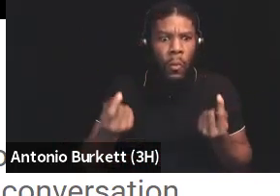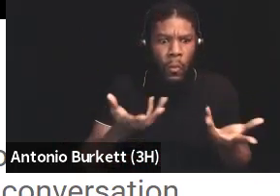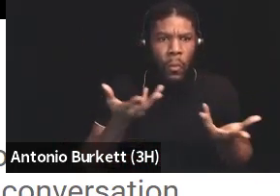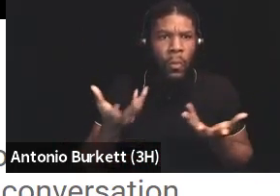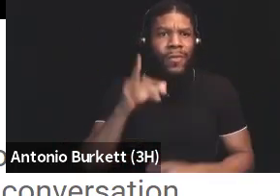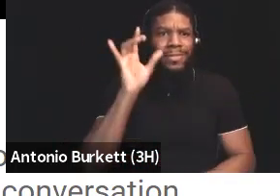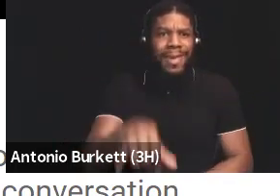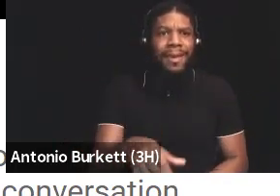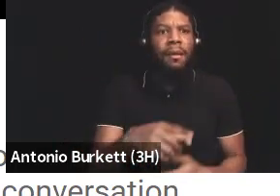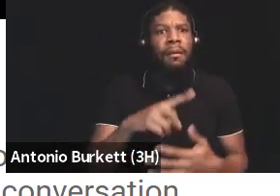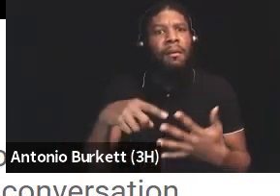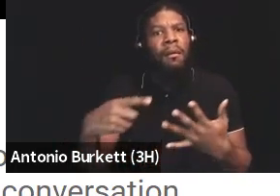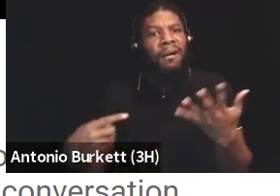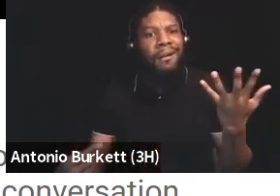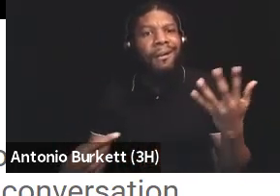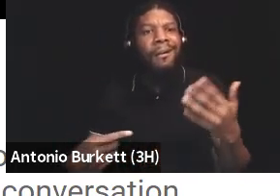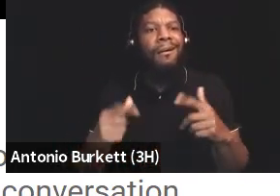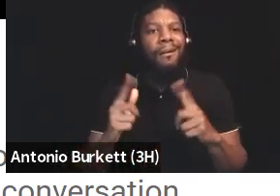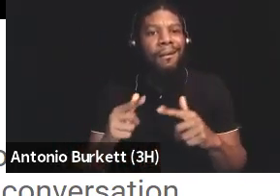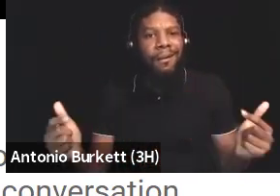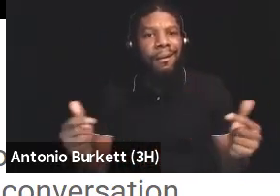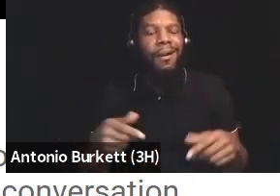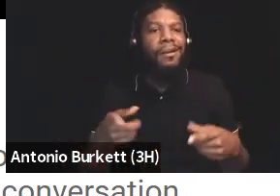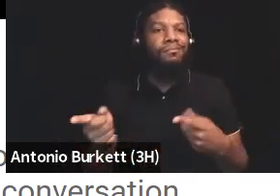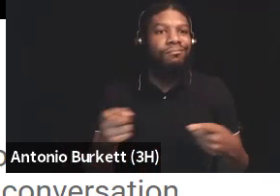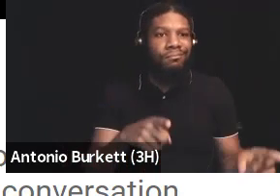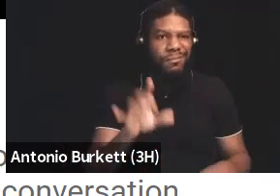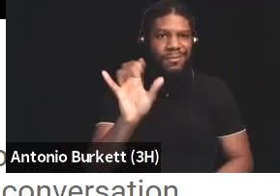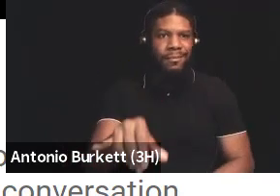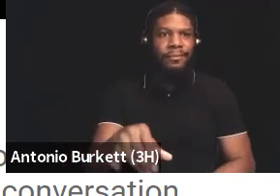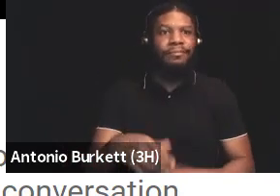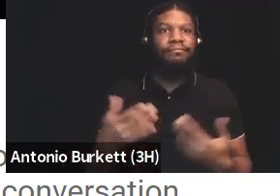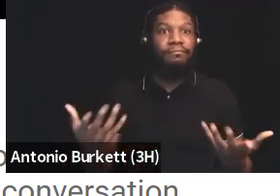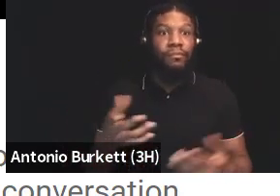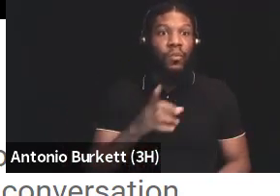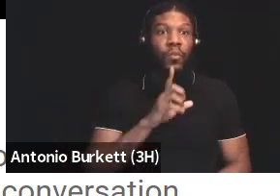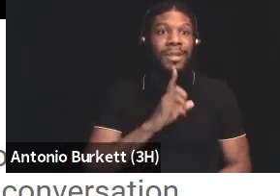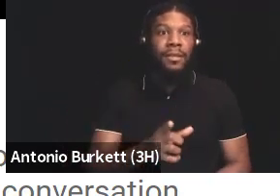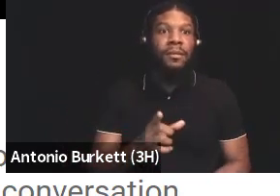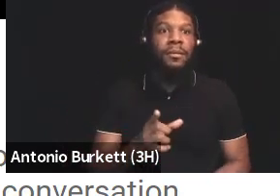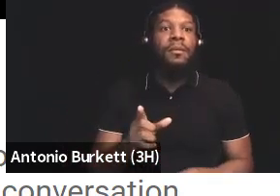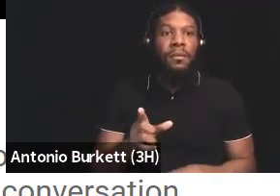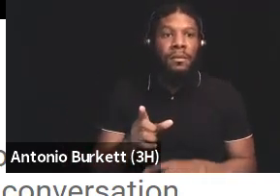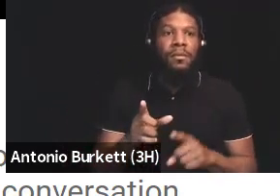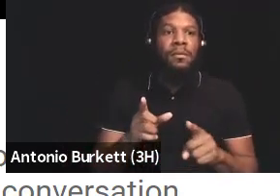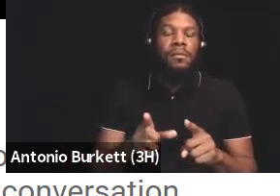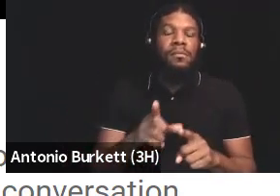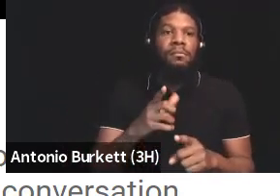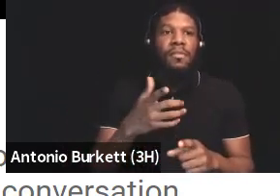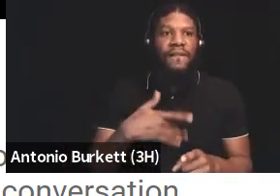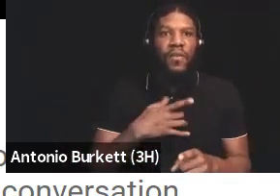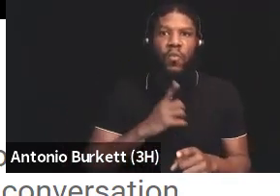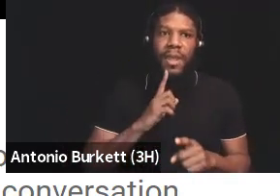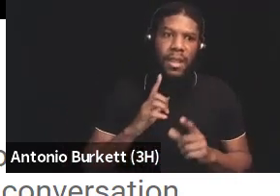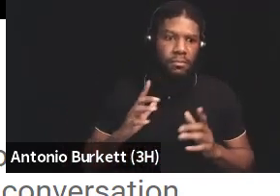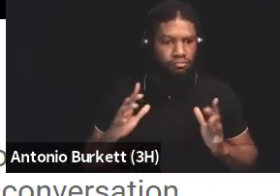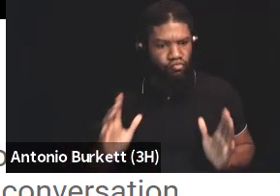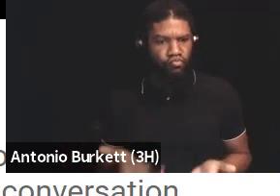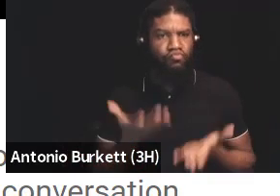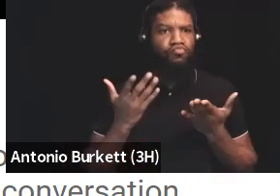and other kinds of things that go on. So I really felt encouraged to pursue this further